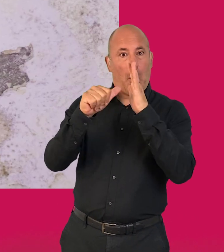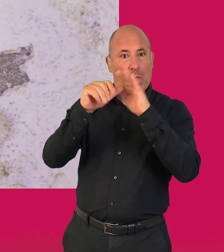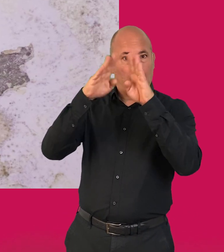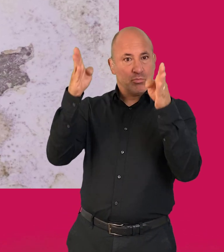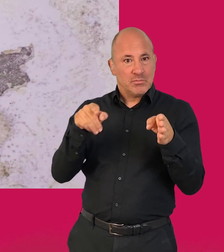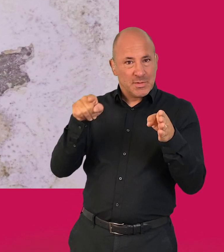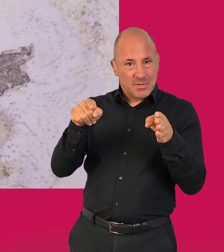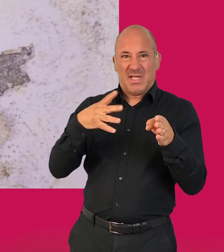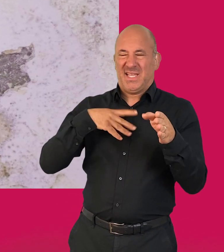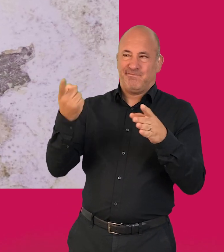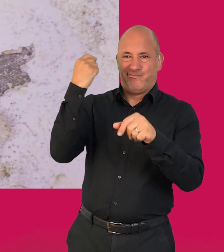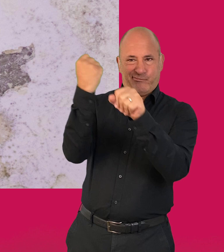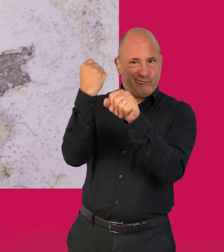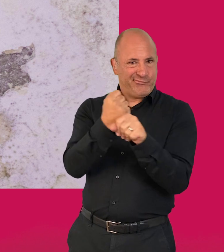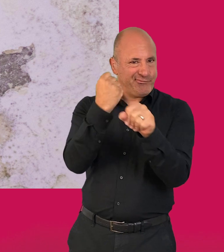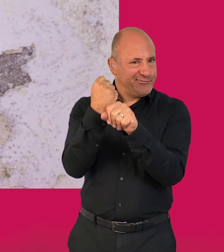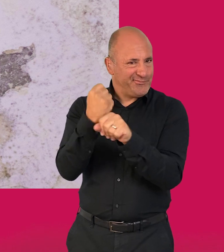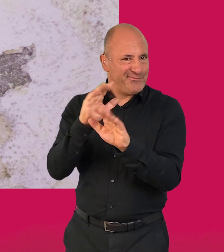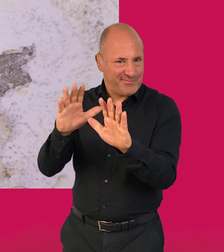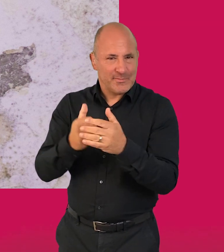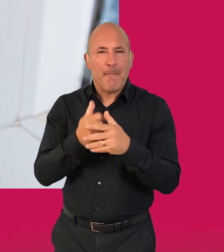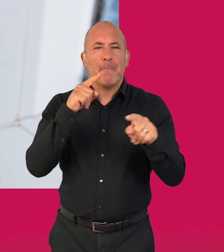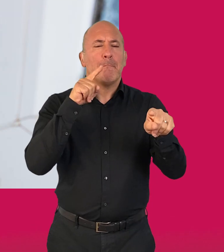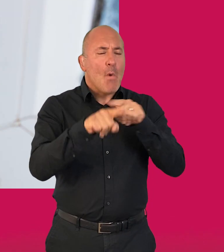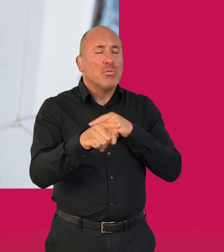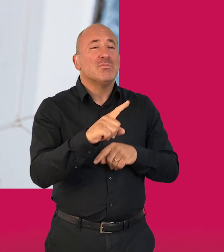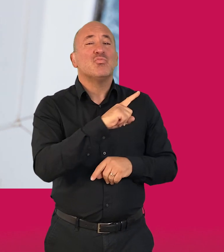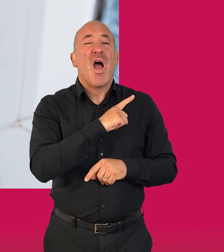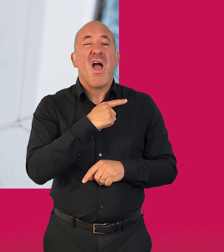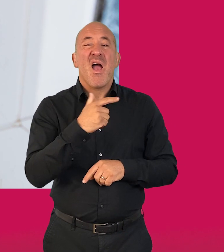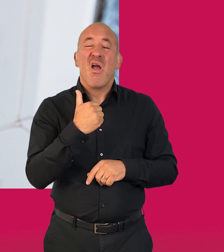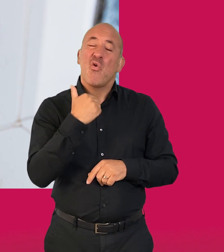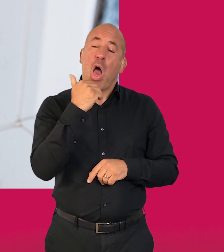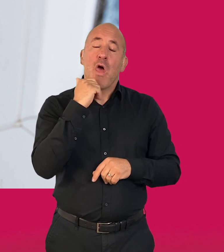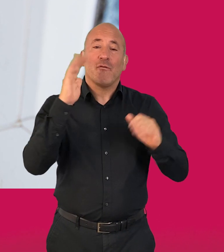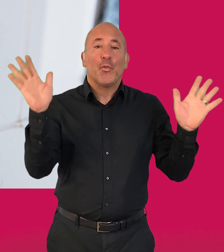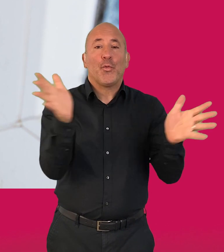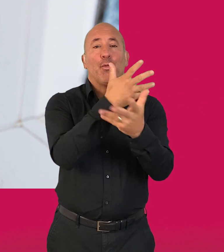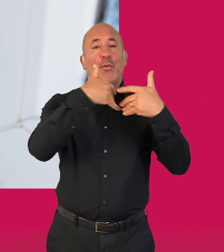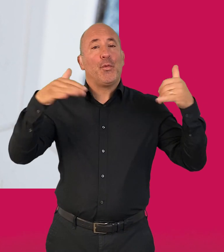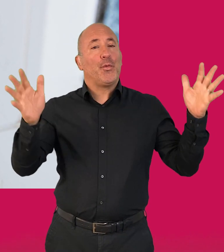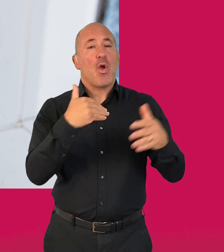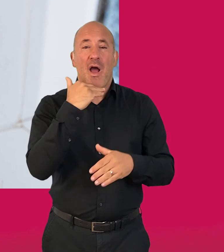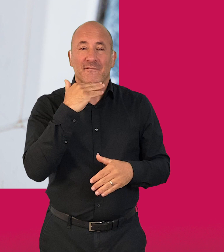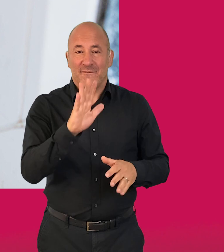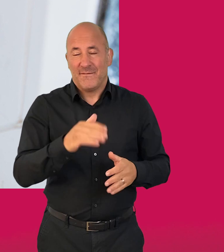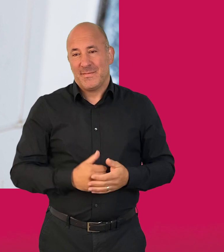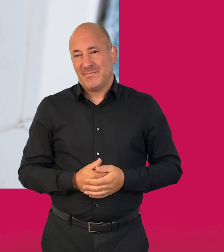which would need building work to resolve it, but in most cases it's because of the lack of good ventilation.